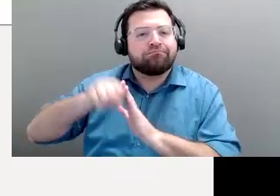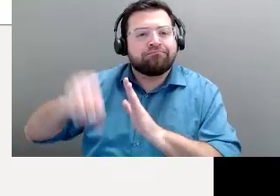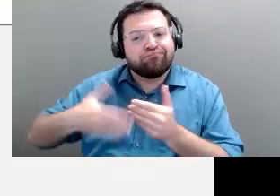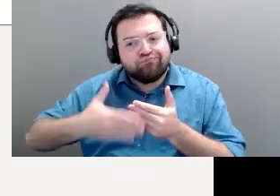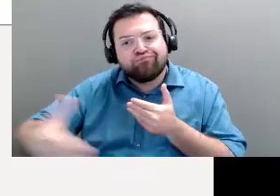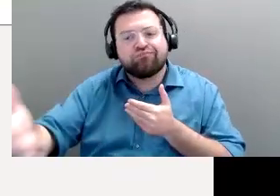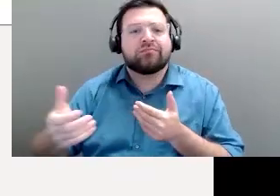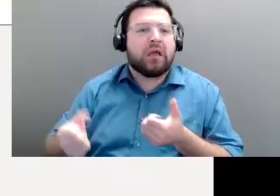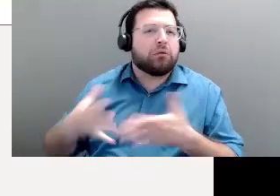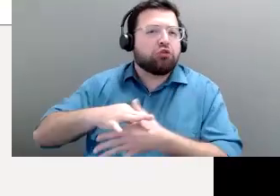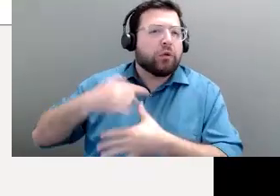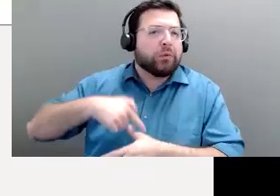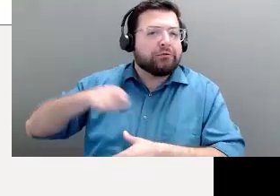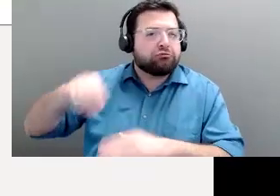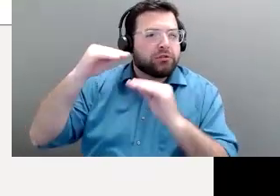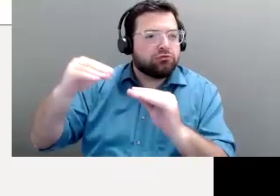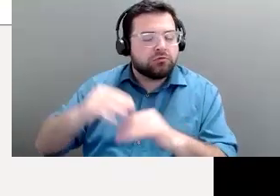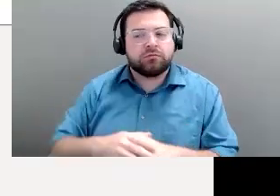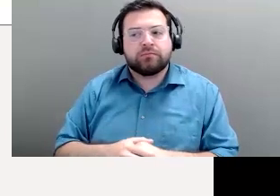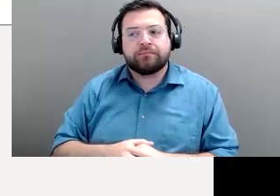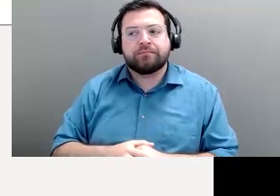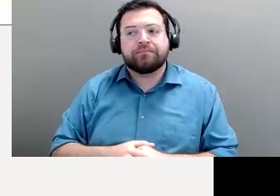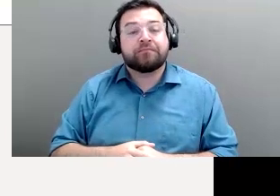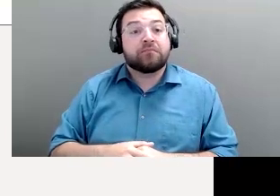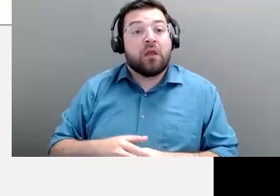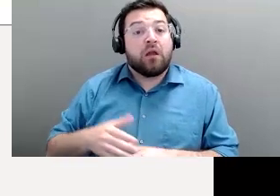Regular interaction also includes monitoring students’